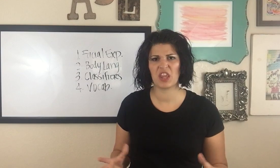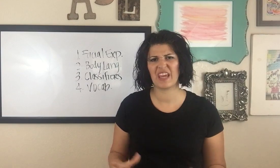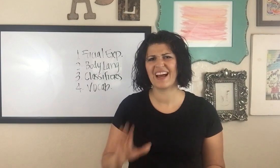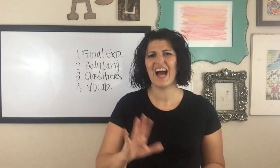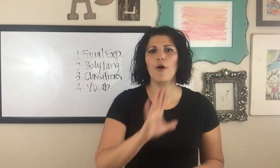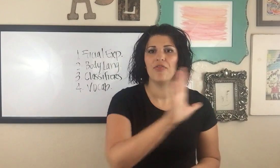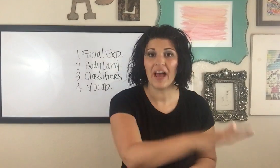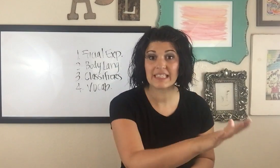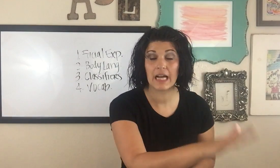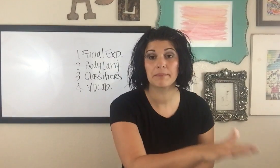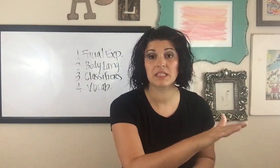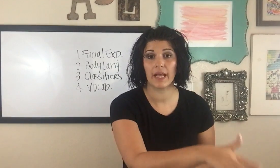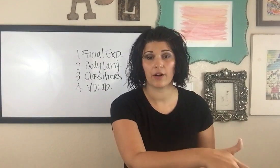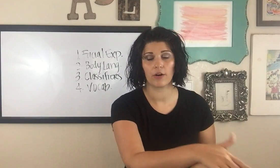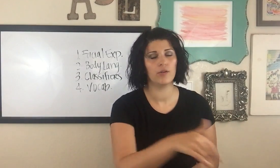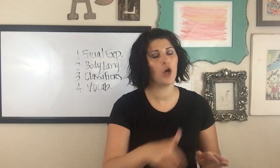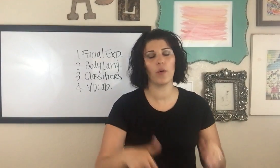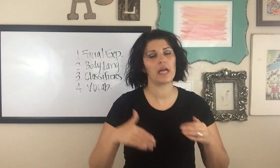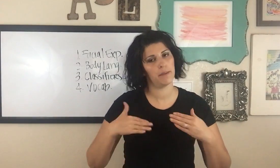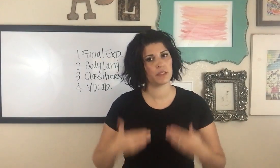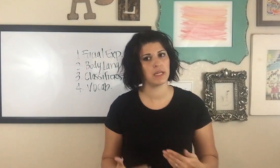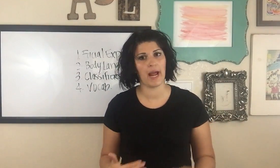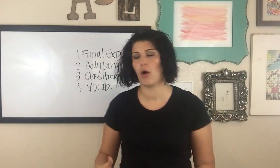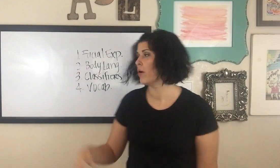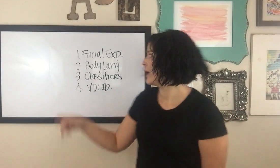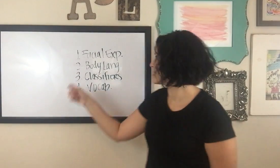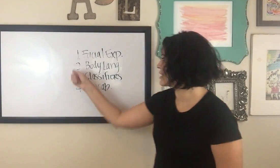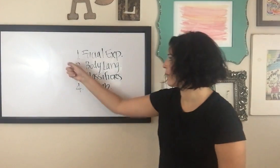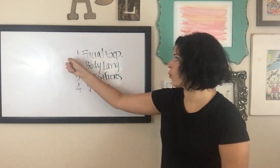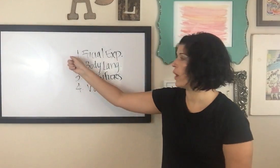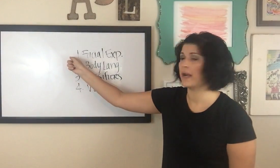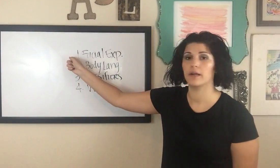but they think that comes later. No, it comes now. It's number one.